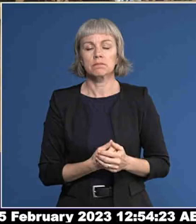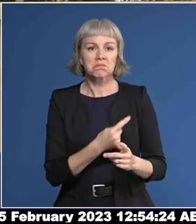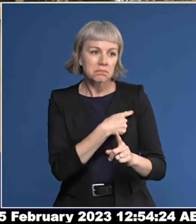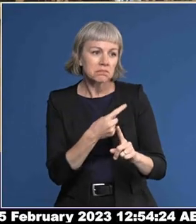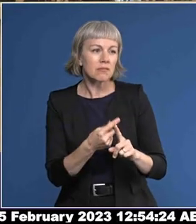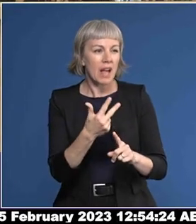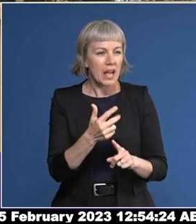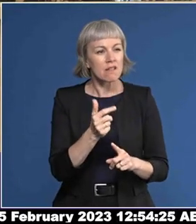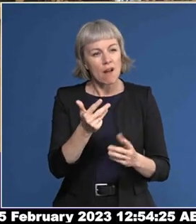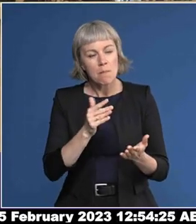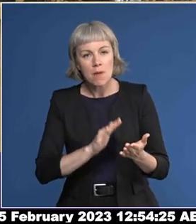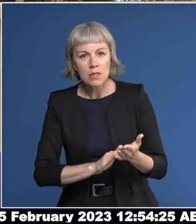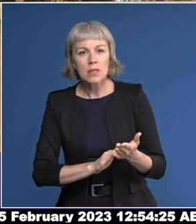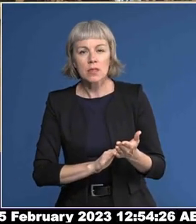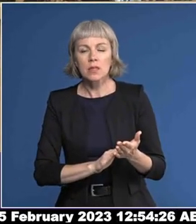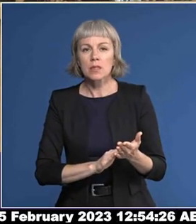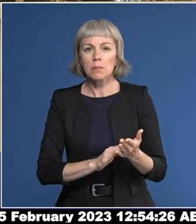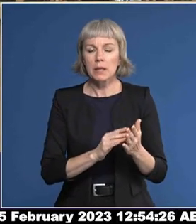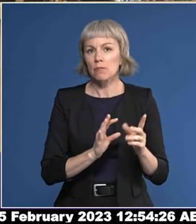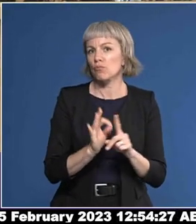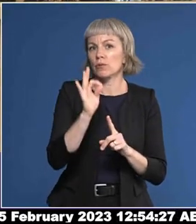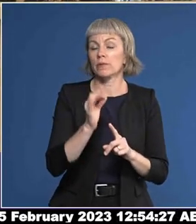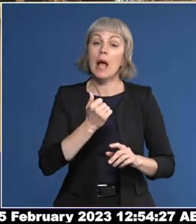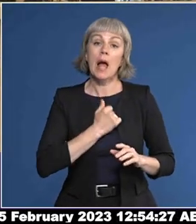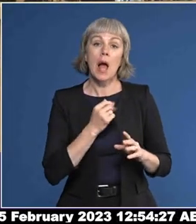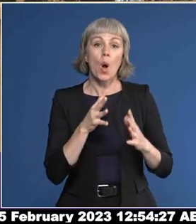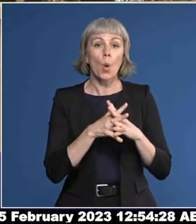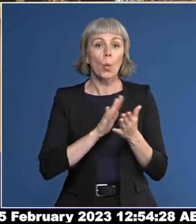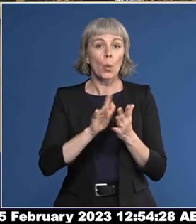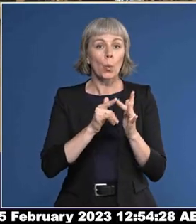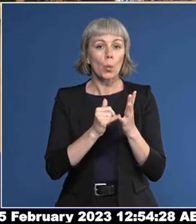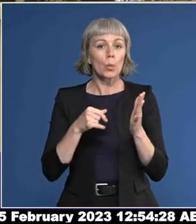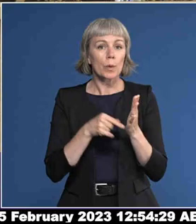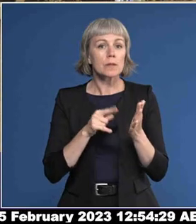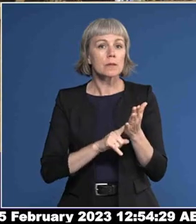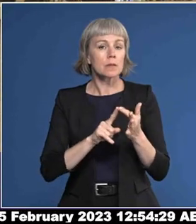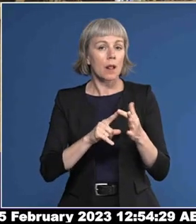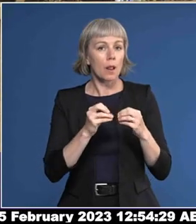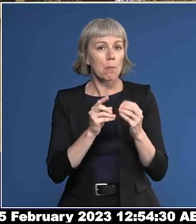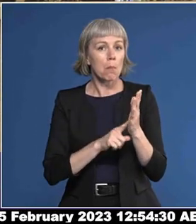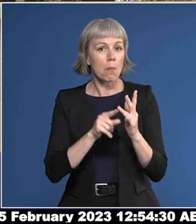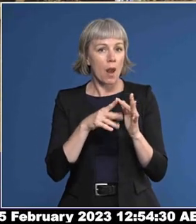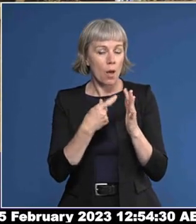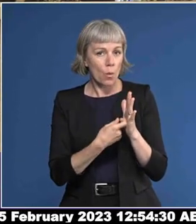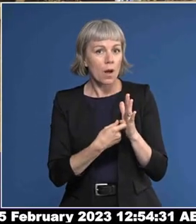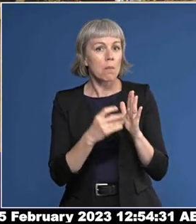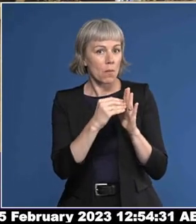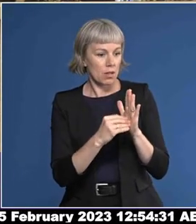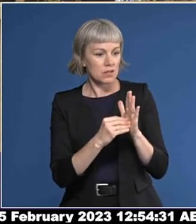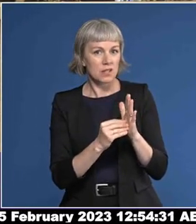The whistleblower policy is on our website as well. I don't think it causes a conflict, and I think it's an important obligation.